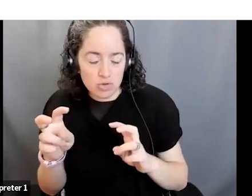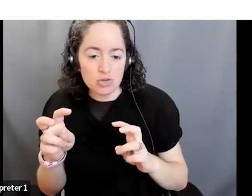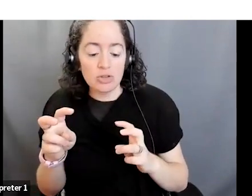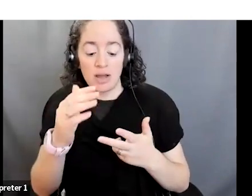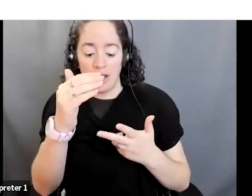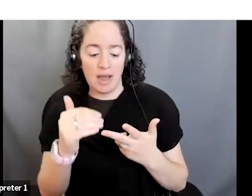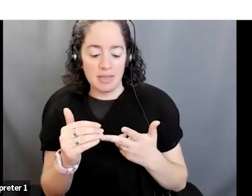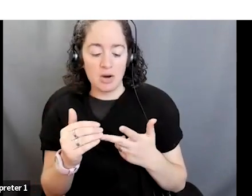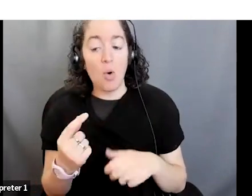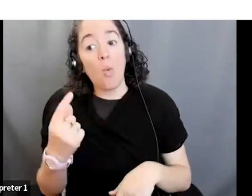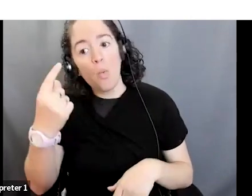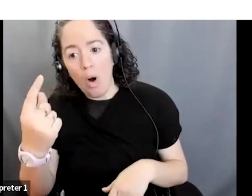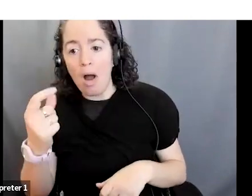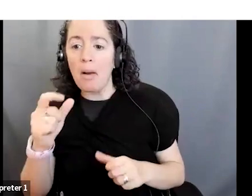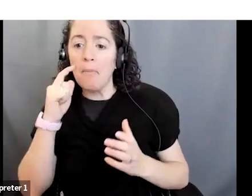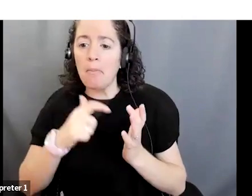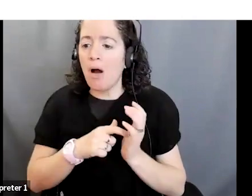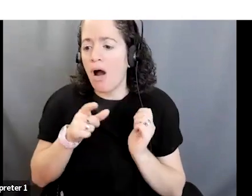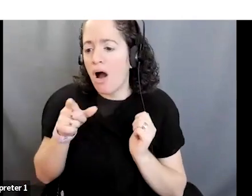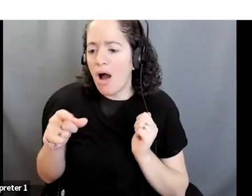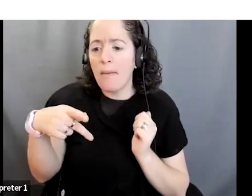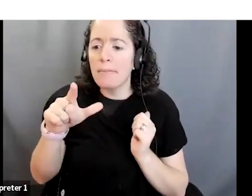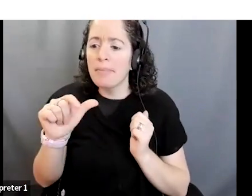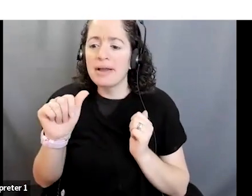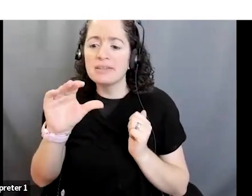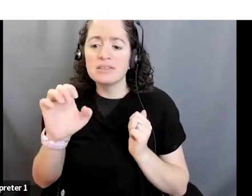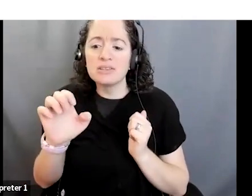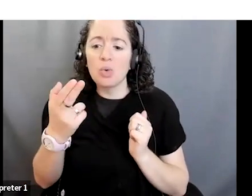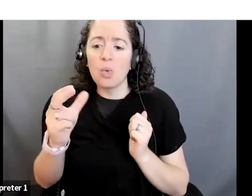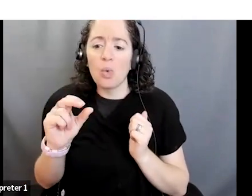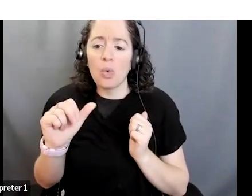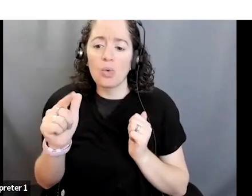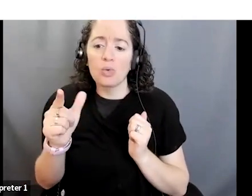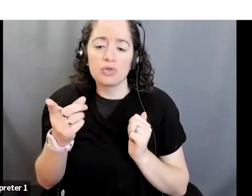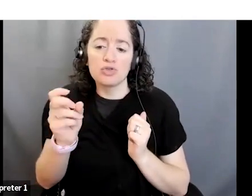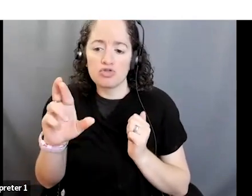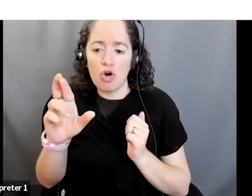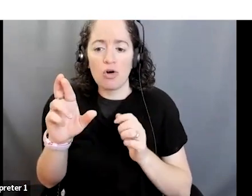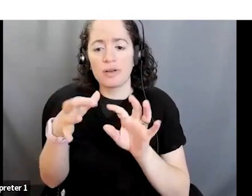That was it. There were well over 100 errors between all of these different plugins